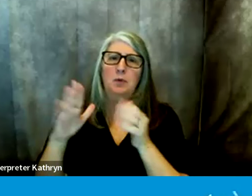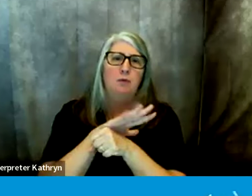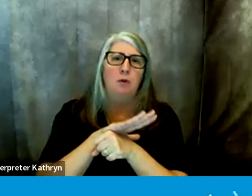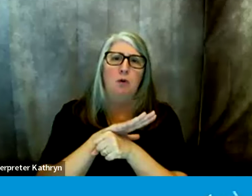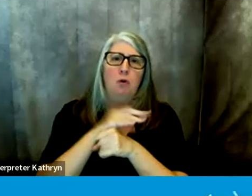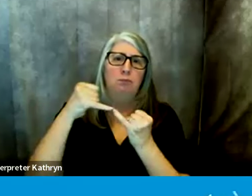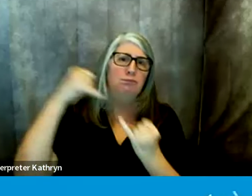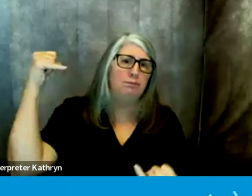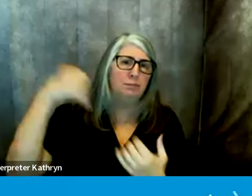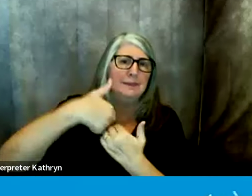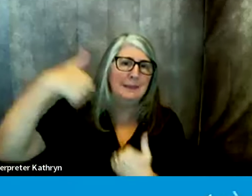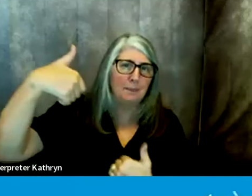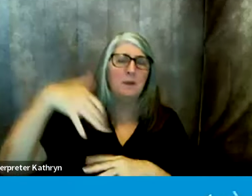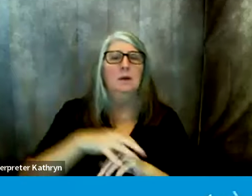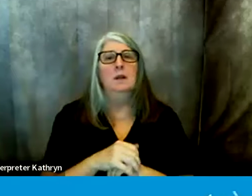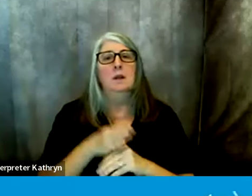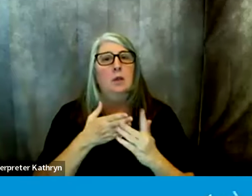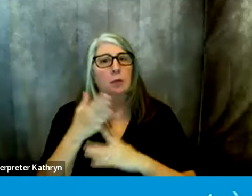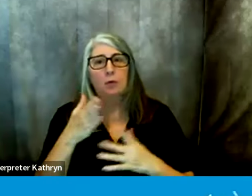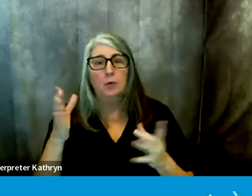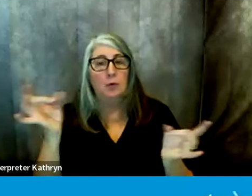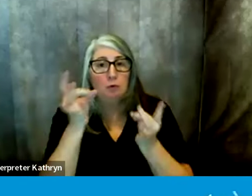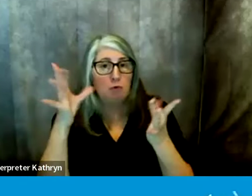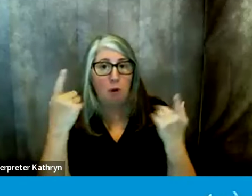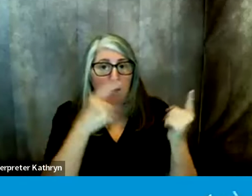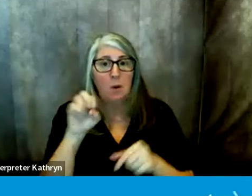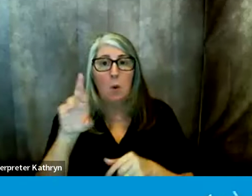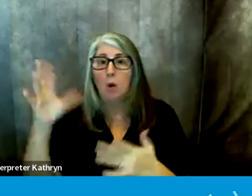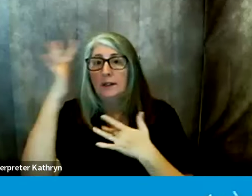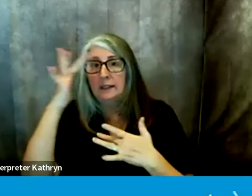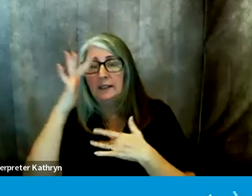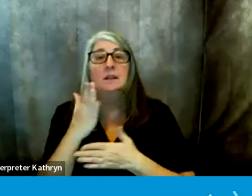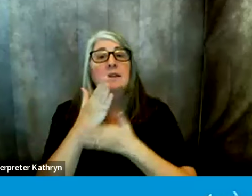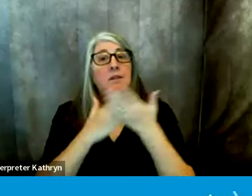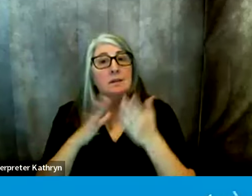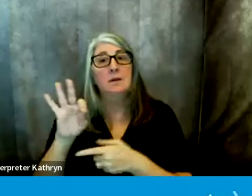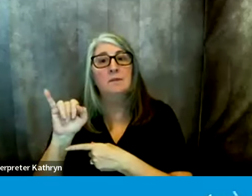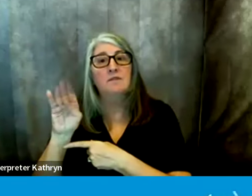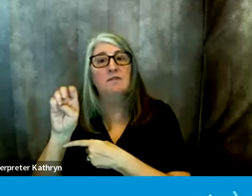either through trauma or through disease. There are always those little fiber connections. So I love that hearing aid,